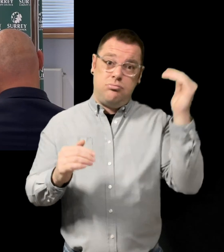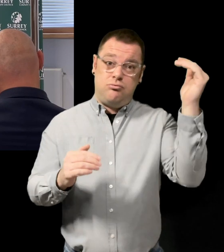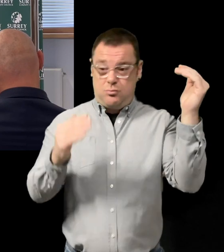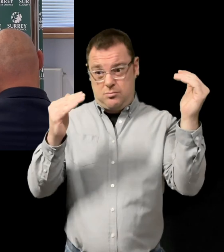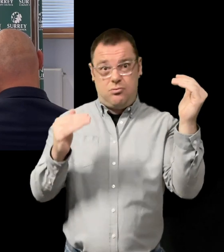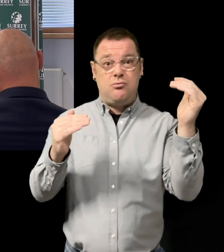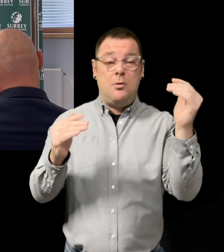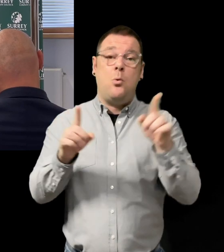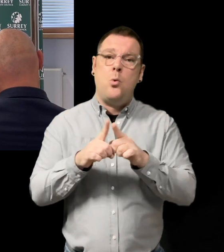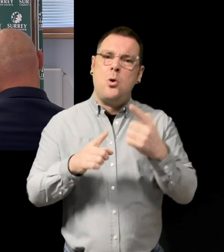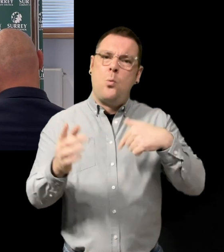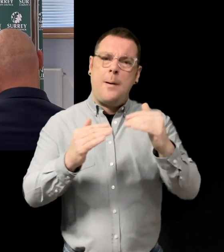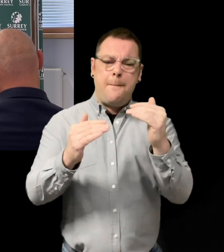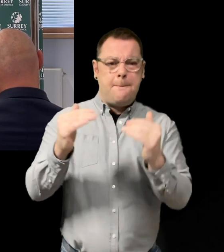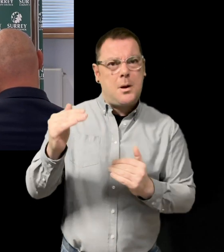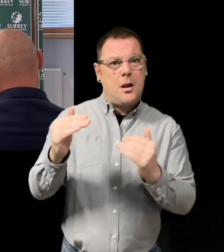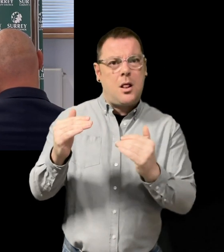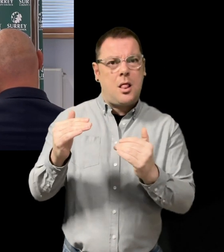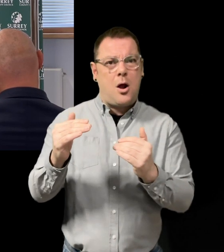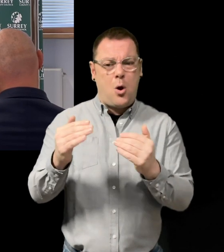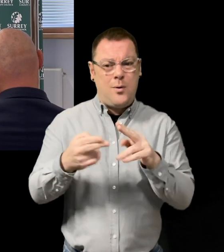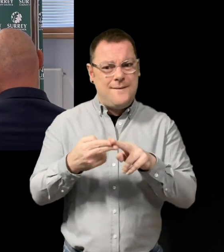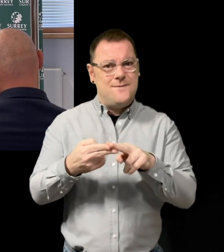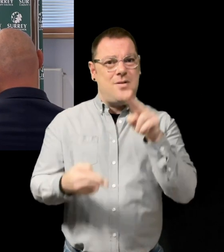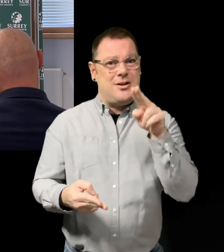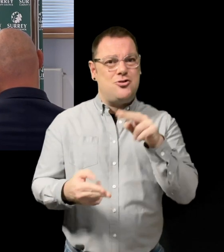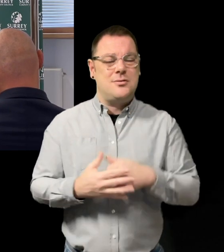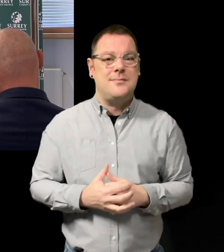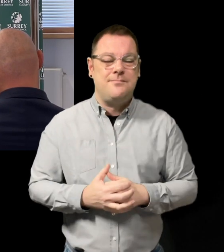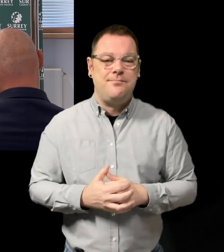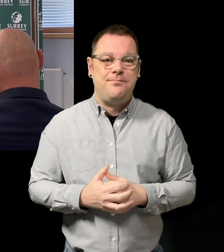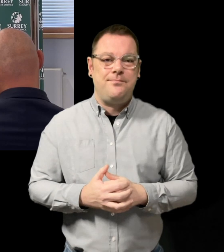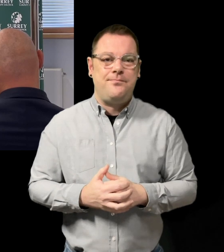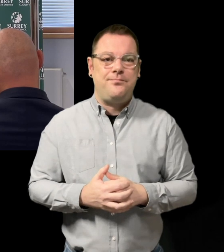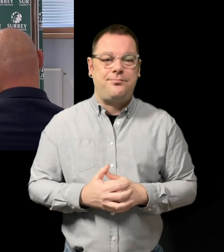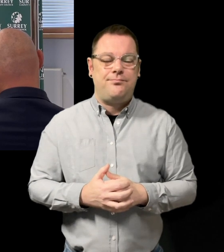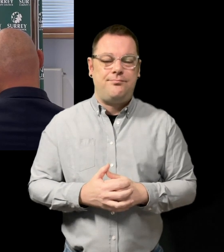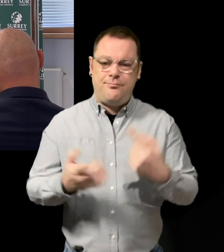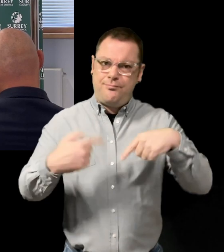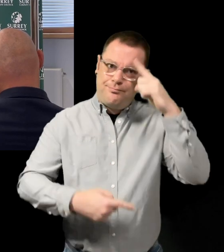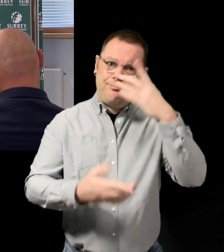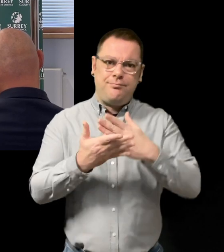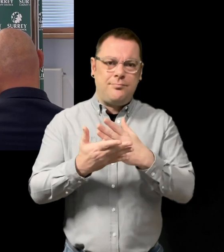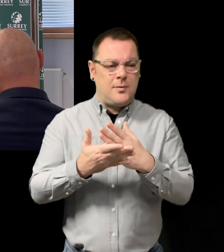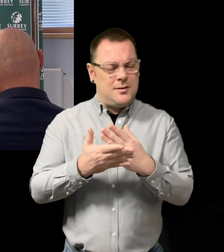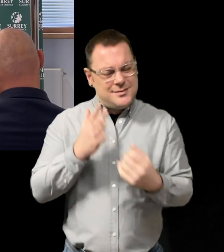It is also well below the current measure of inflation. We believe it is essential to only levy